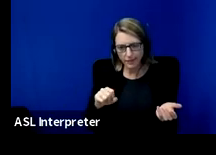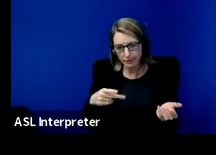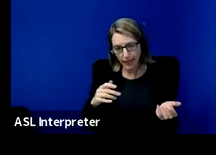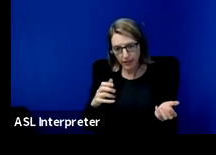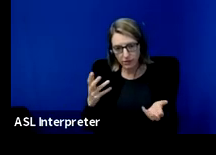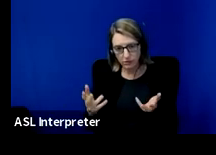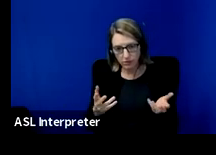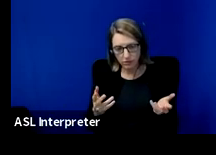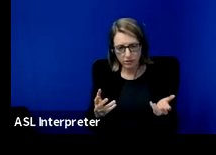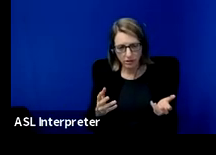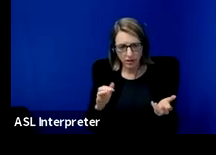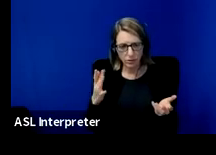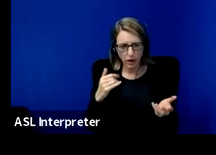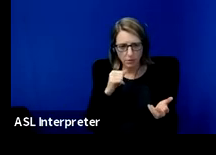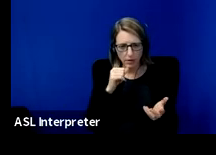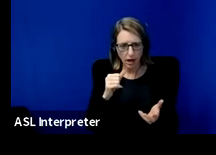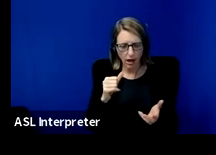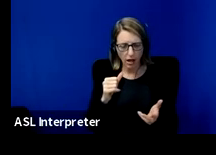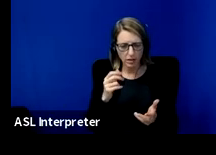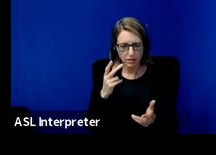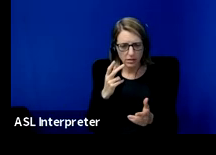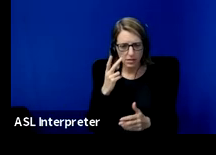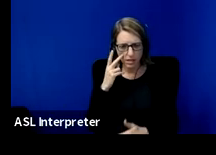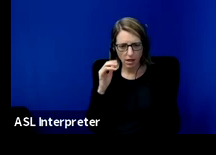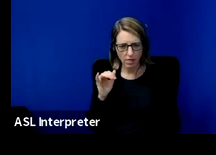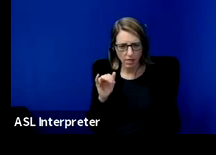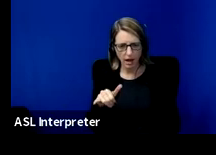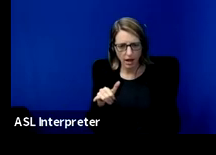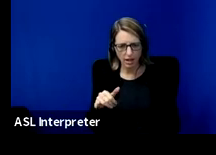ESD 112-- Kristina Wambold: Which is why I'm not getting there. So let me change that really